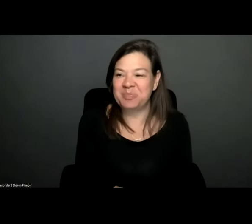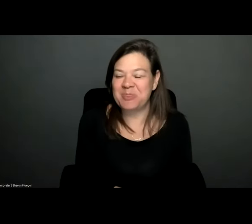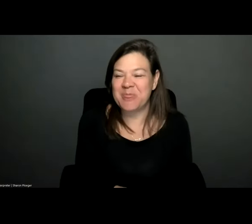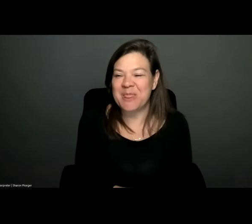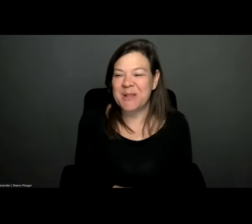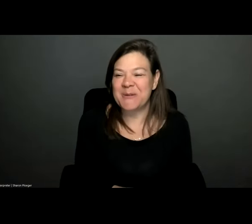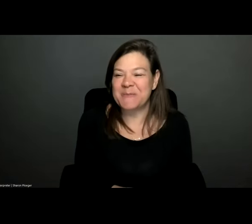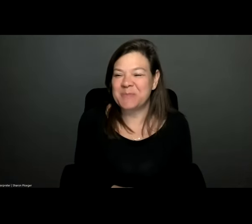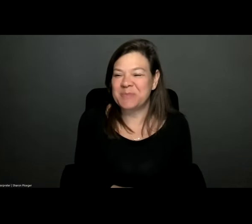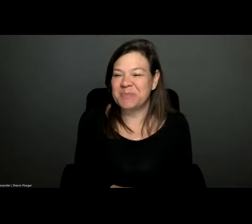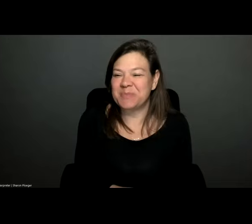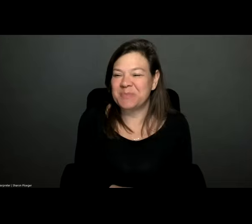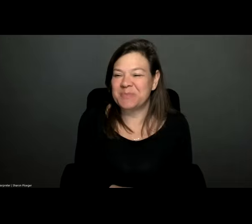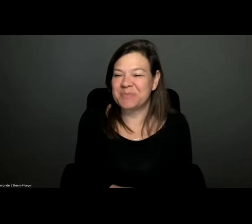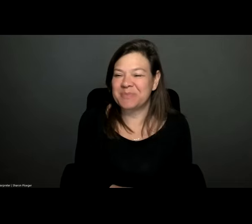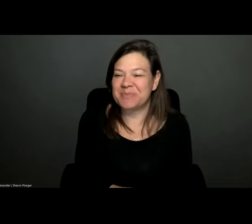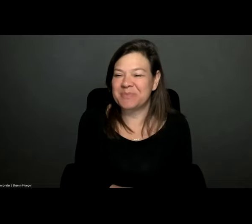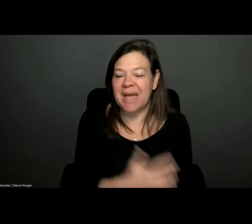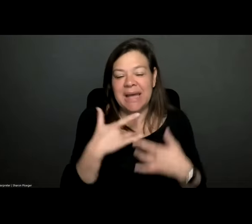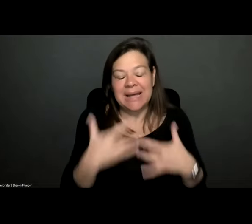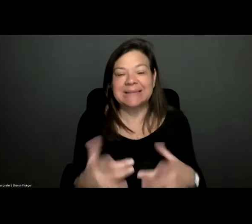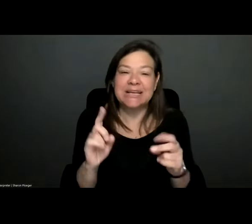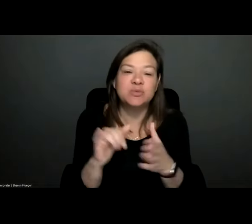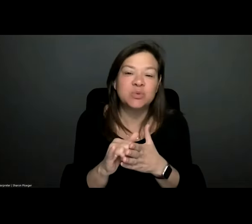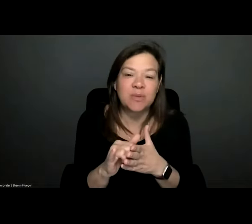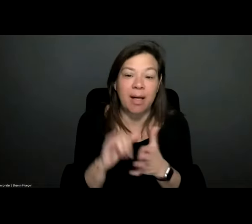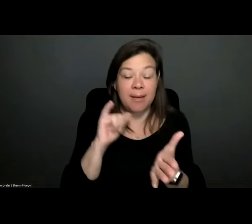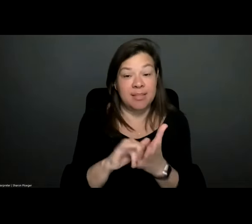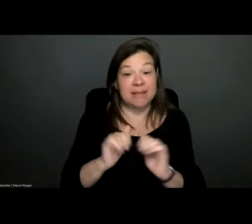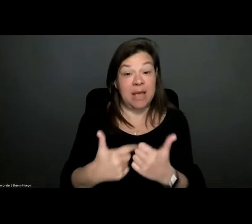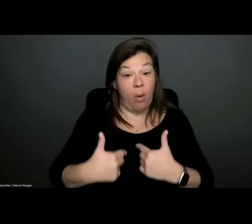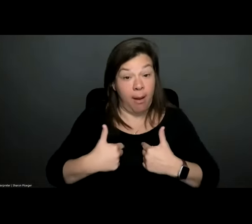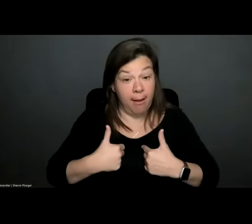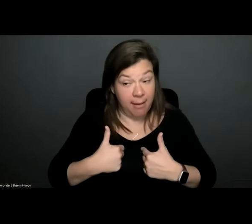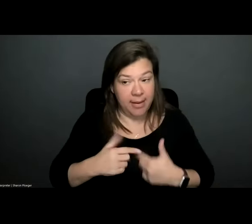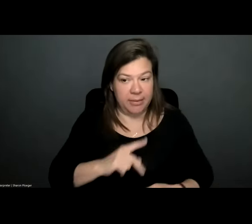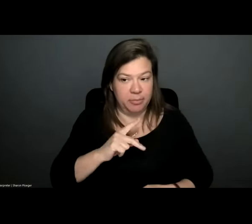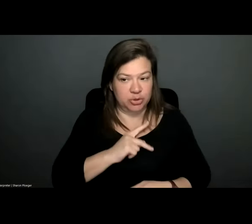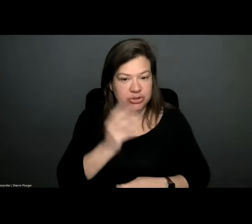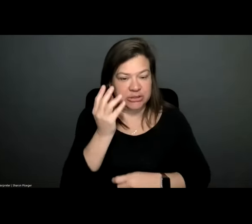So I tend to do that. And that's how I personally disclose and that's my comfort level,